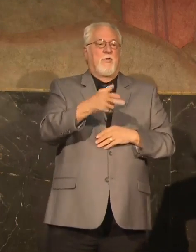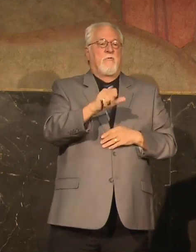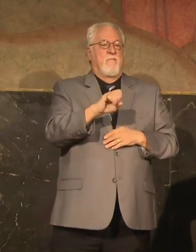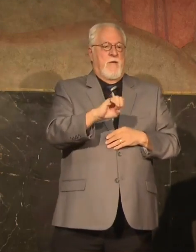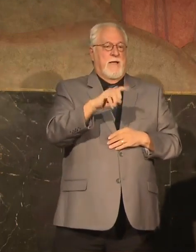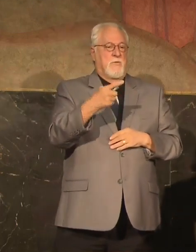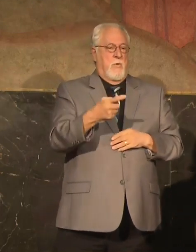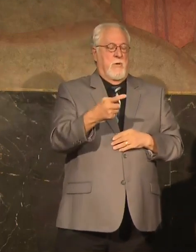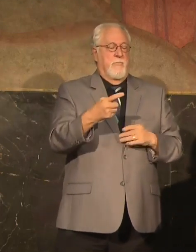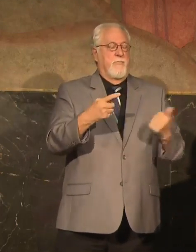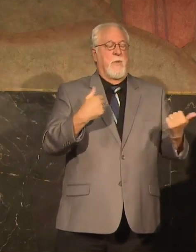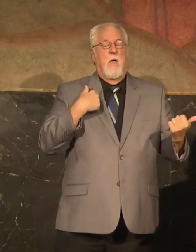We've always